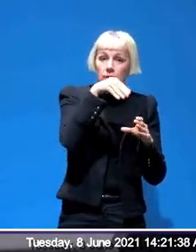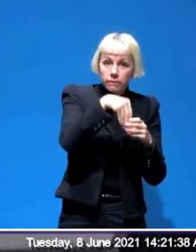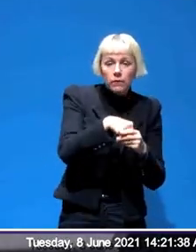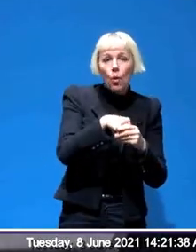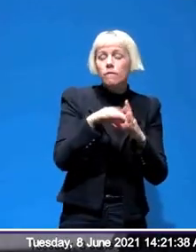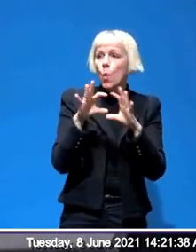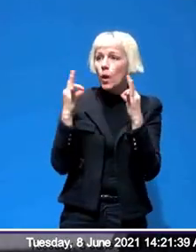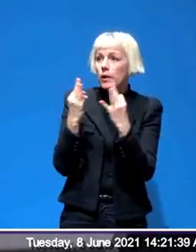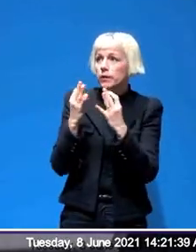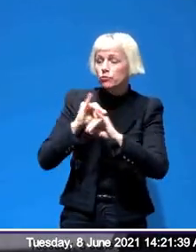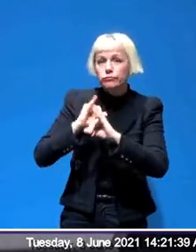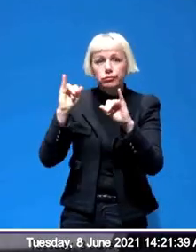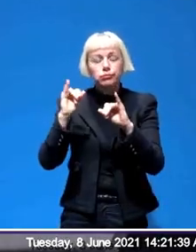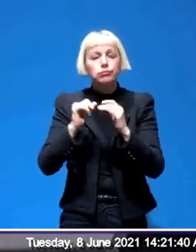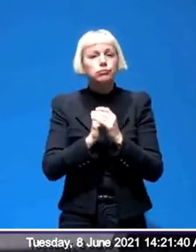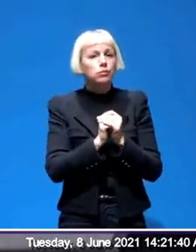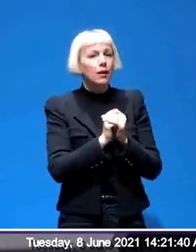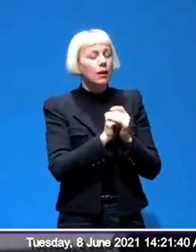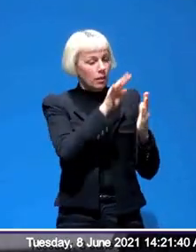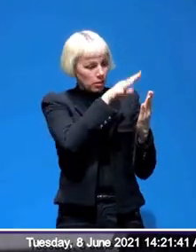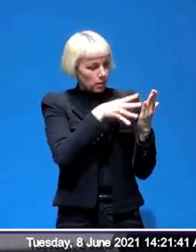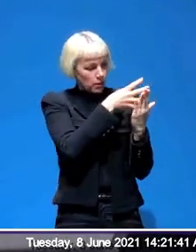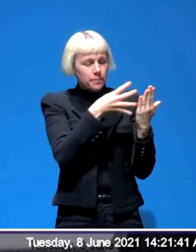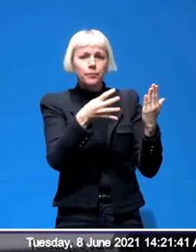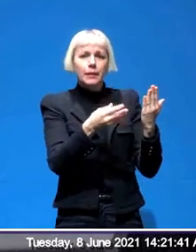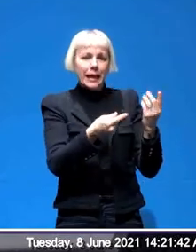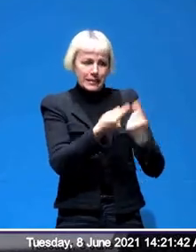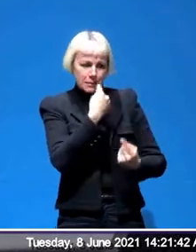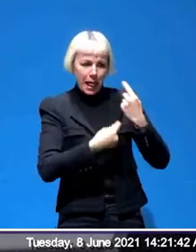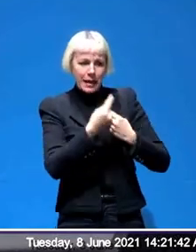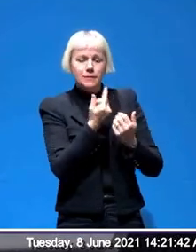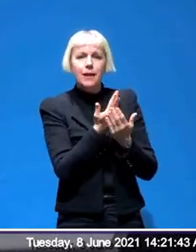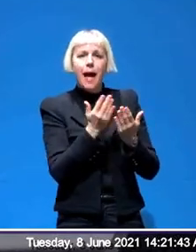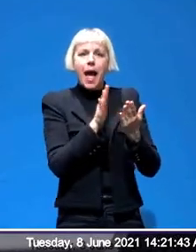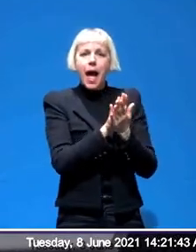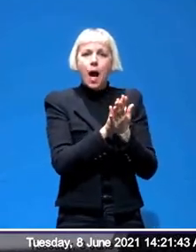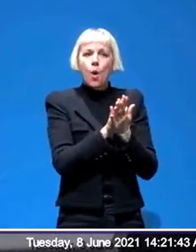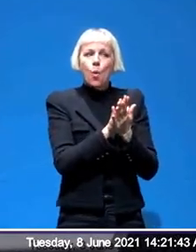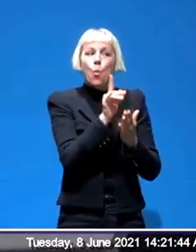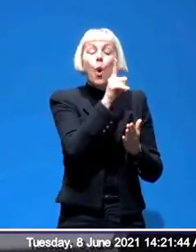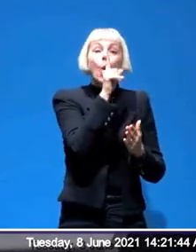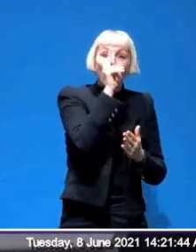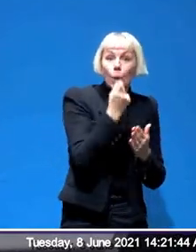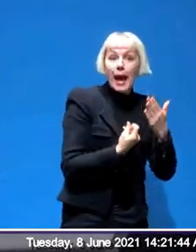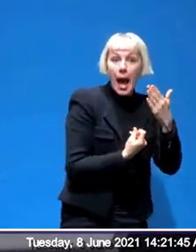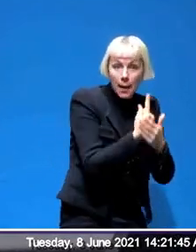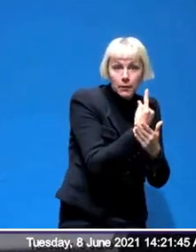So it covers the main type of events that could happen in a group home setting.